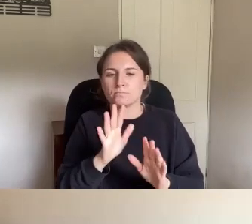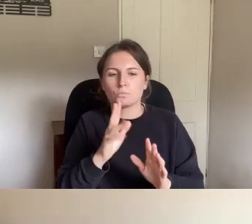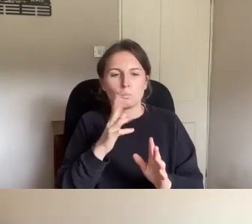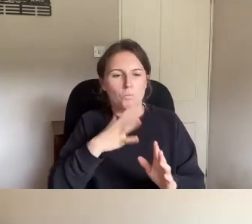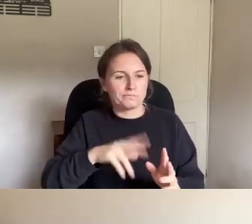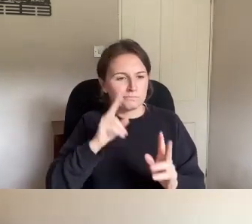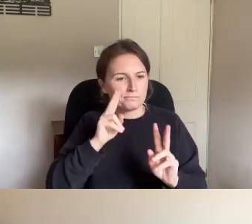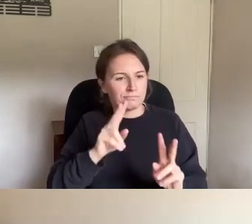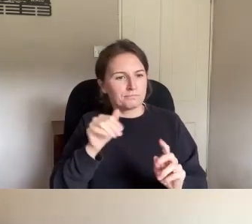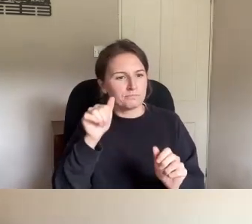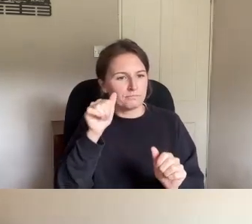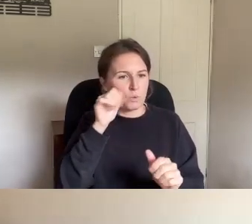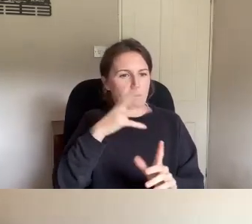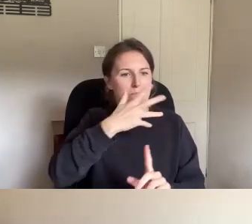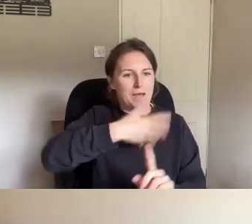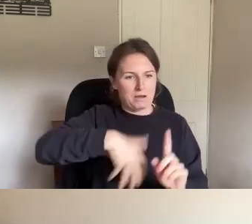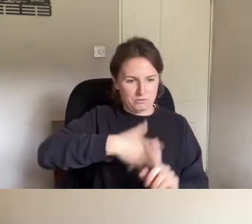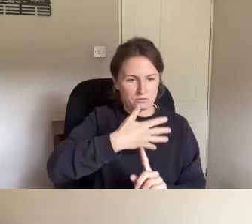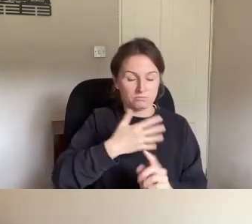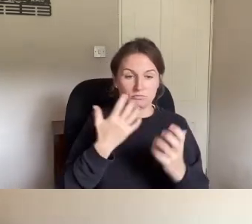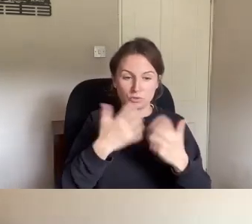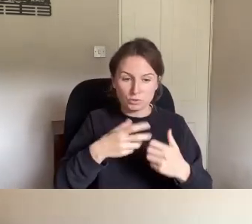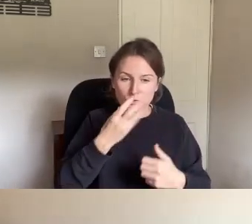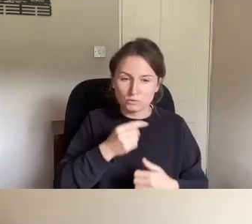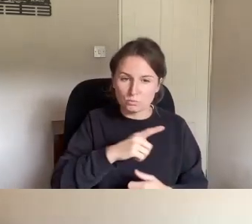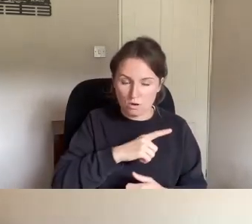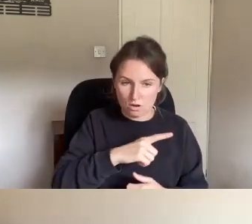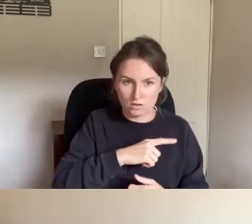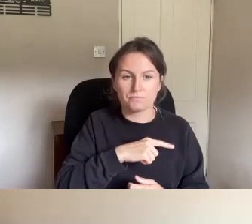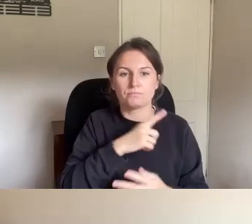Why you used the technology you did, what the impact was,